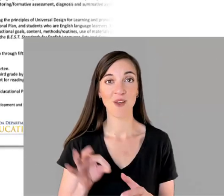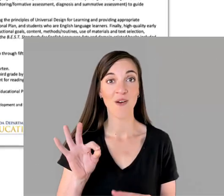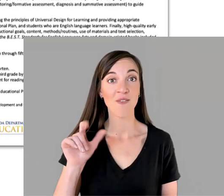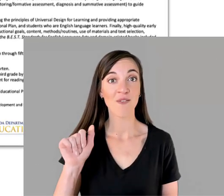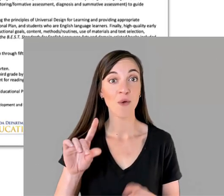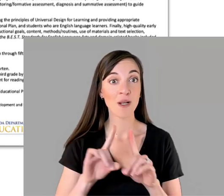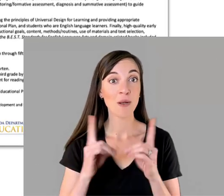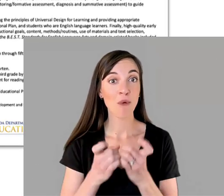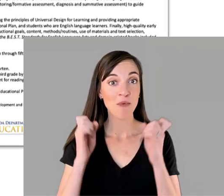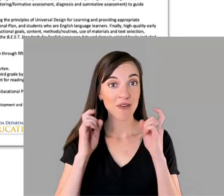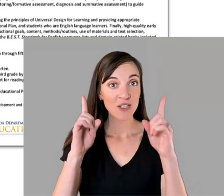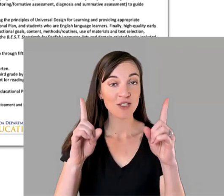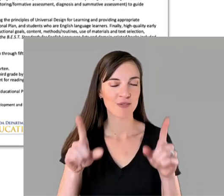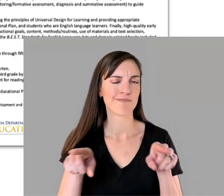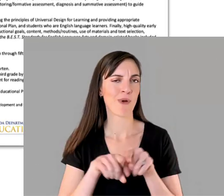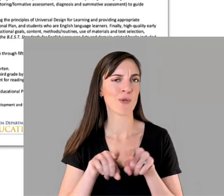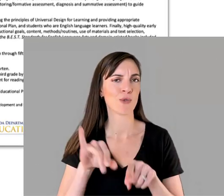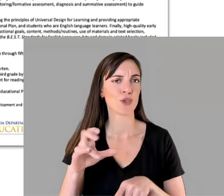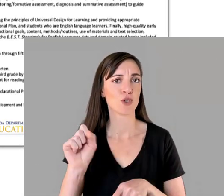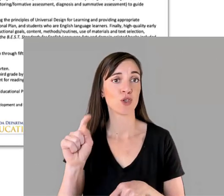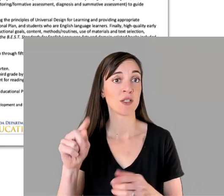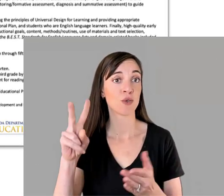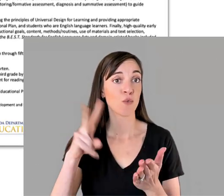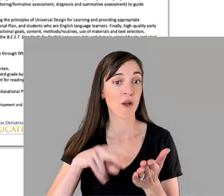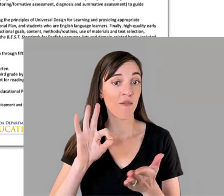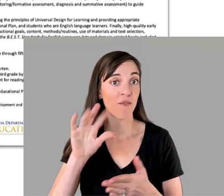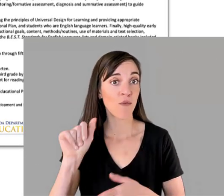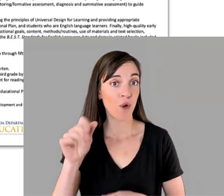The Florida Department of Education and Just Read, Florida!